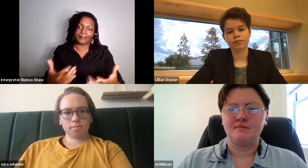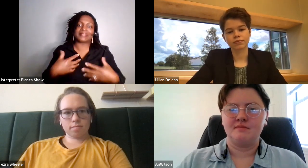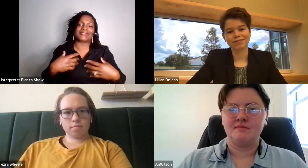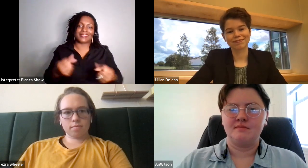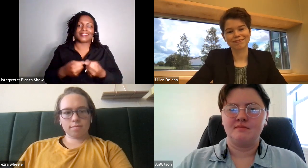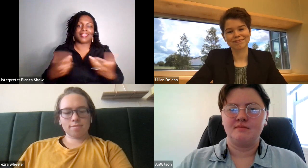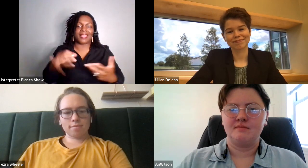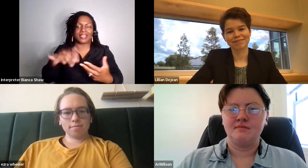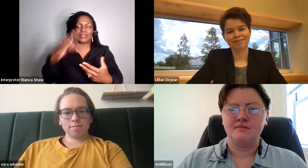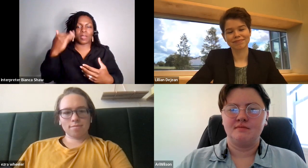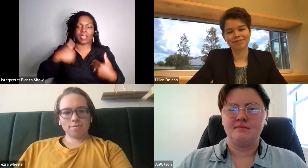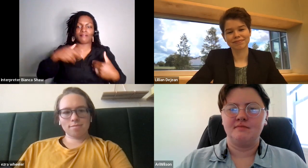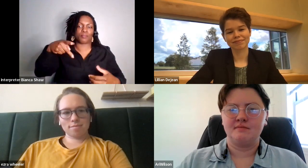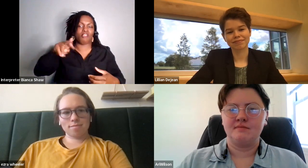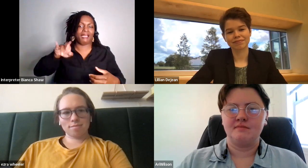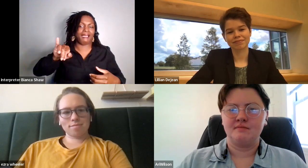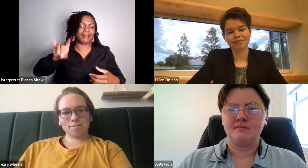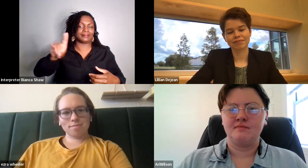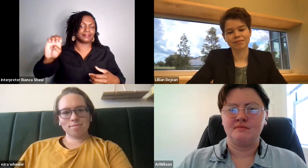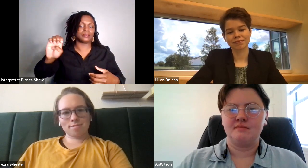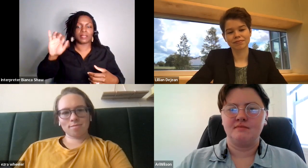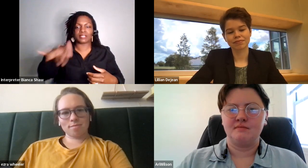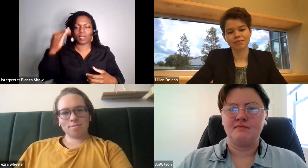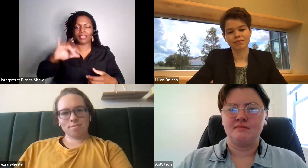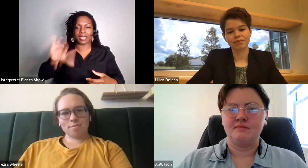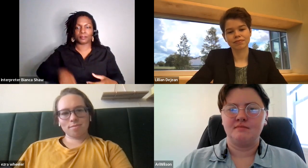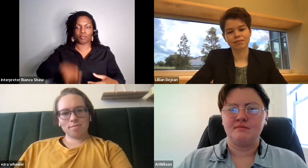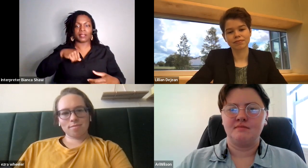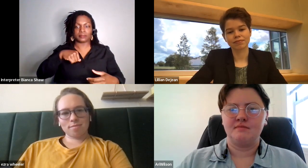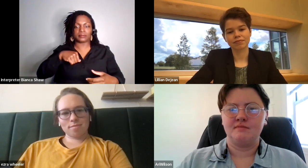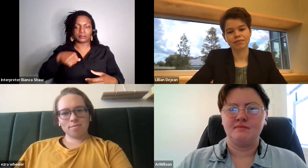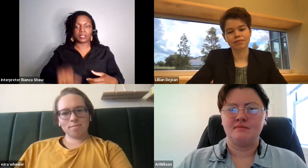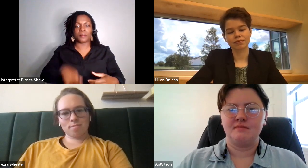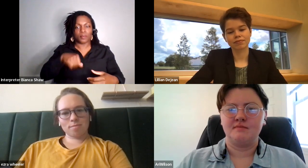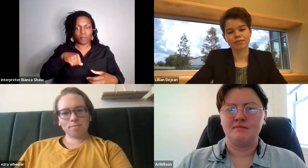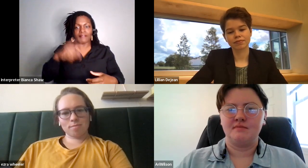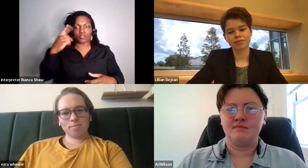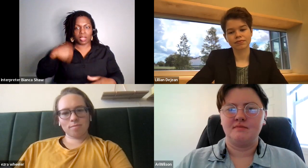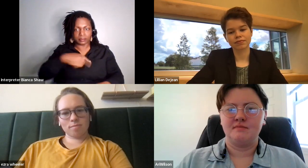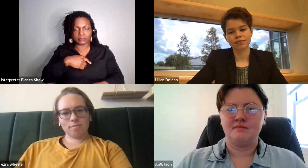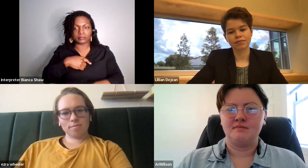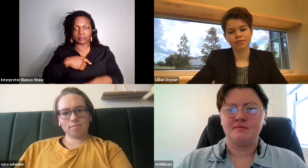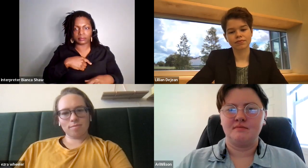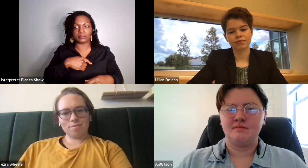That's why there's pride for us because we need to be prideful of who we are not down about who we are.